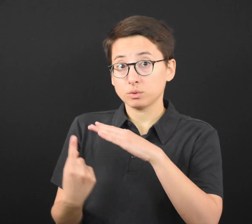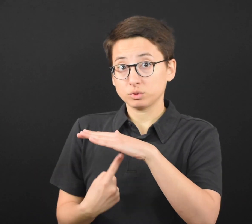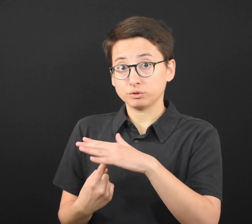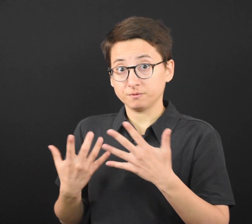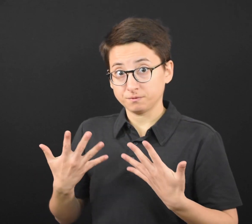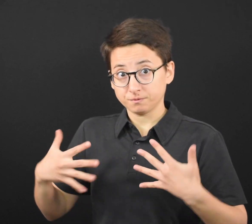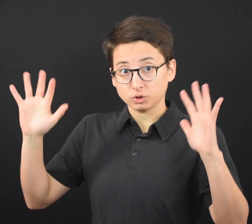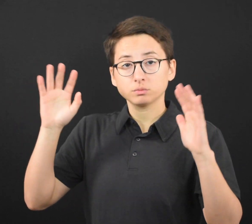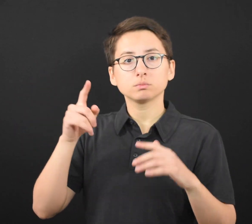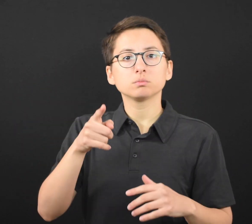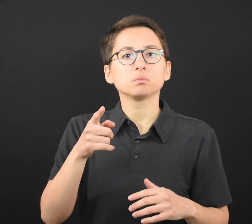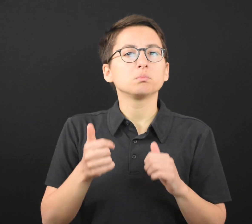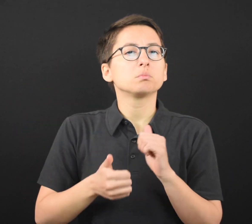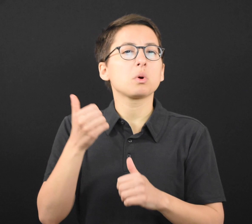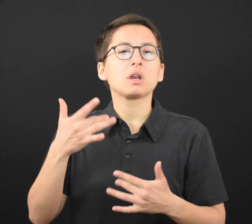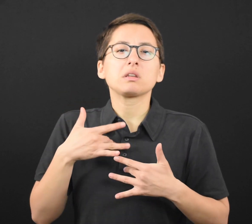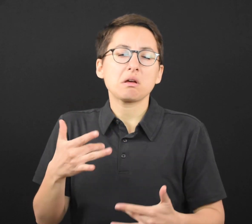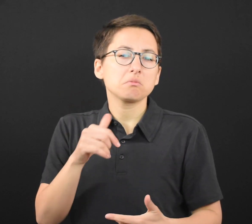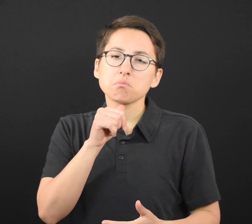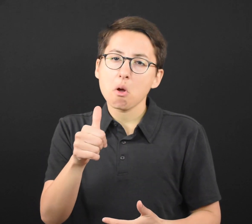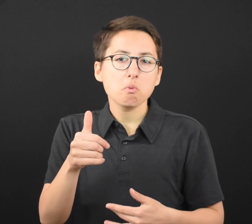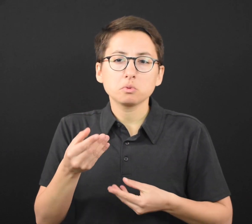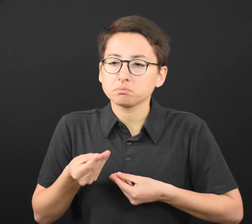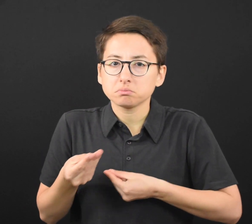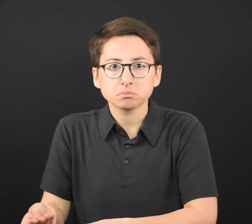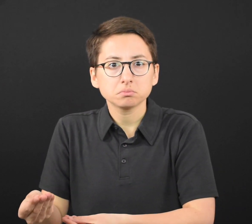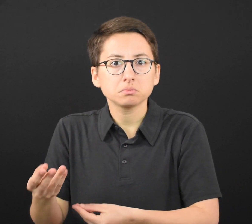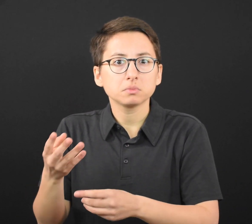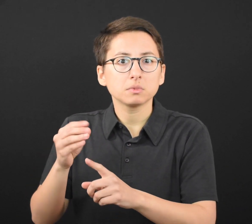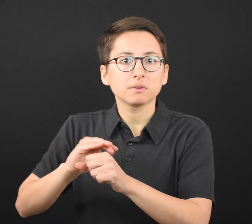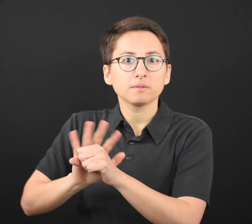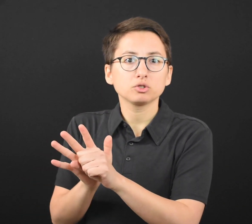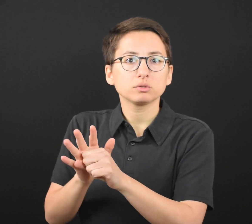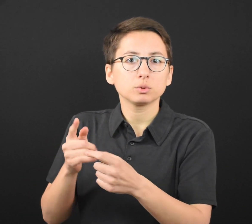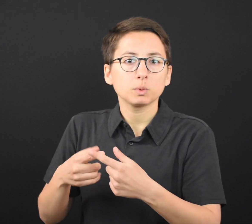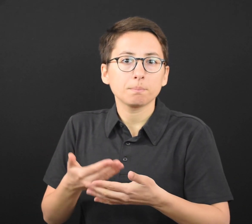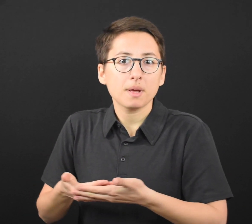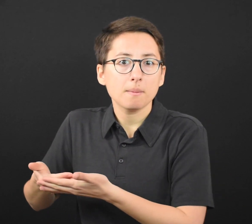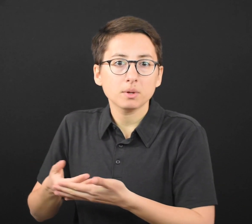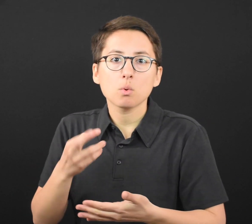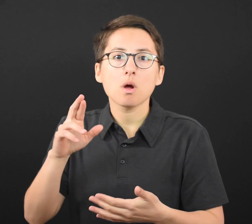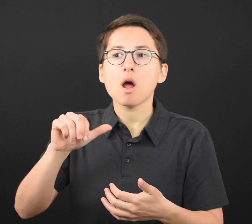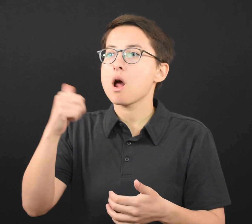pass the virus to your newborn or any other close contacts after your isolation period has ended.